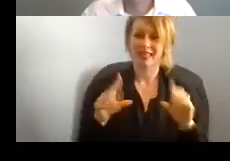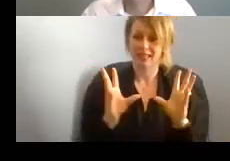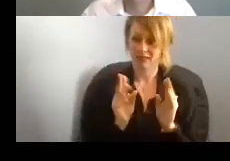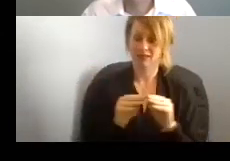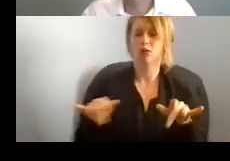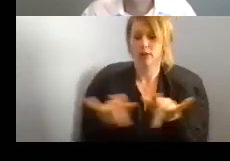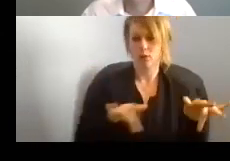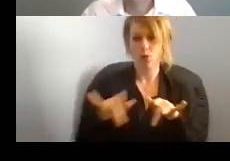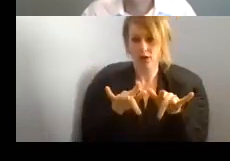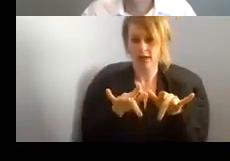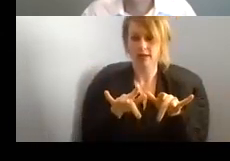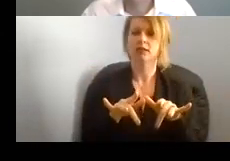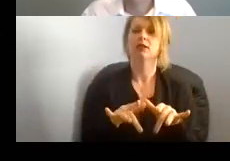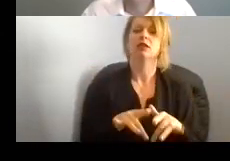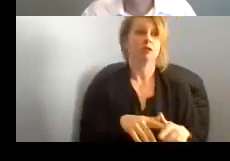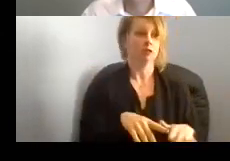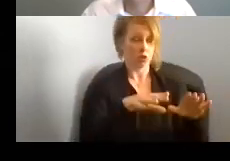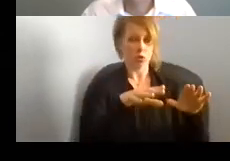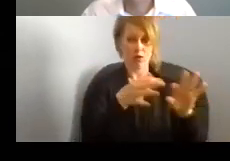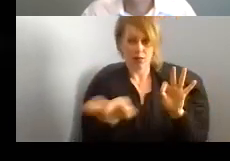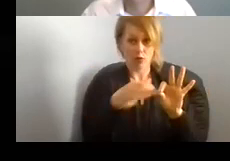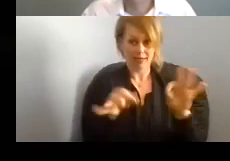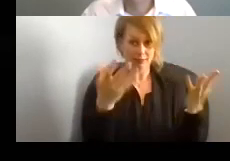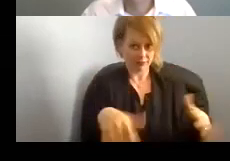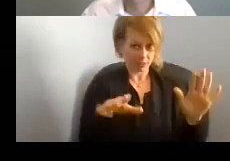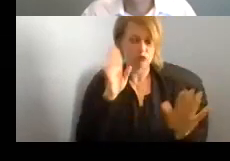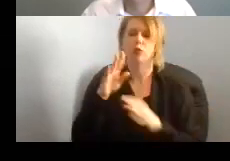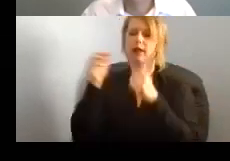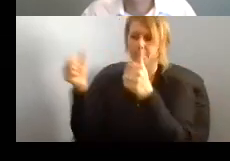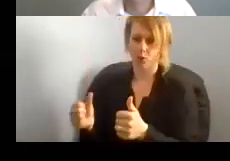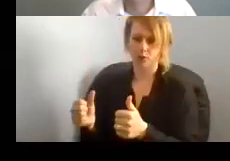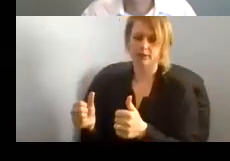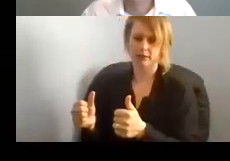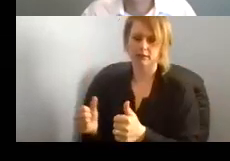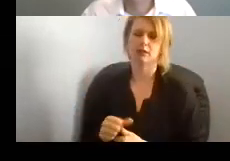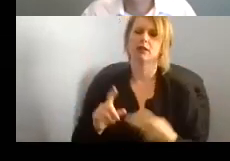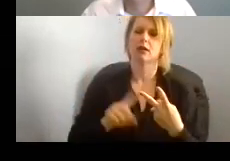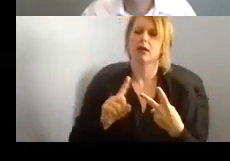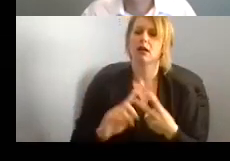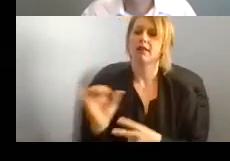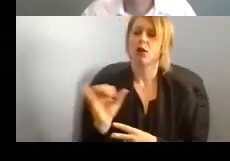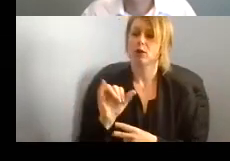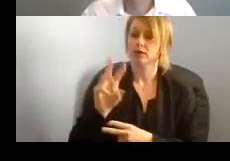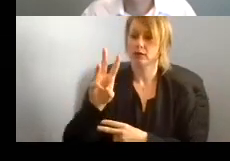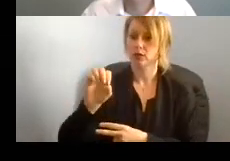it has been closed-captioned, it will be posted on the website. The other webinar is currently out for closed-captioning, and it will